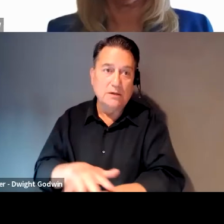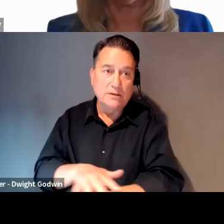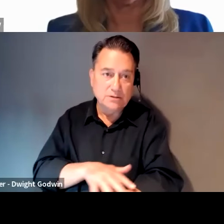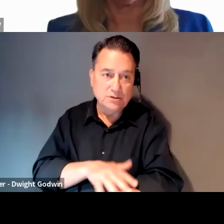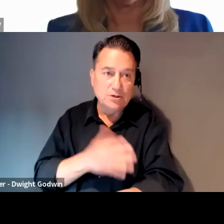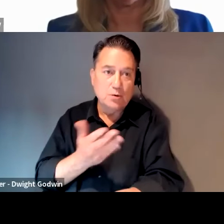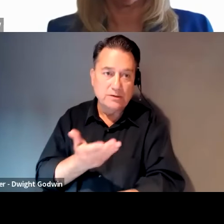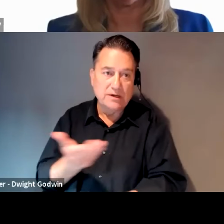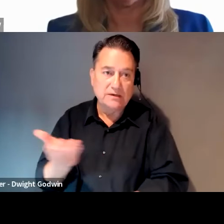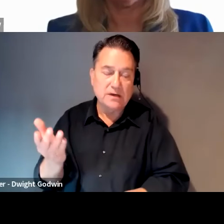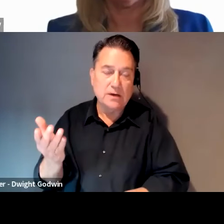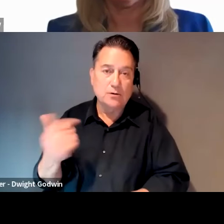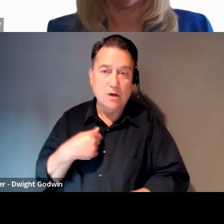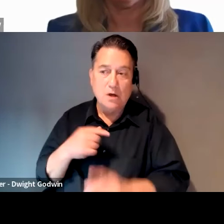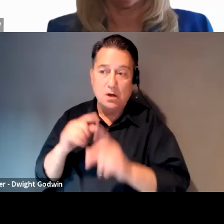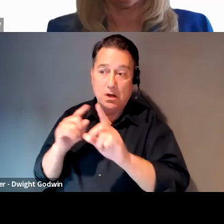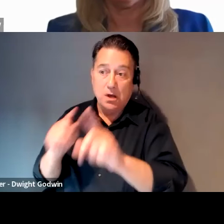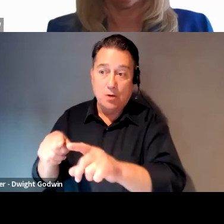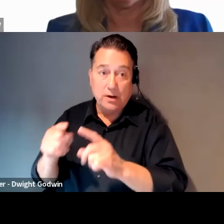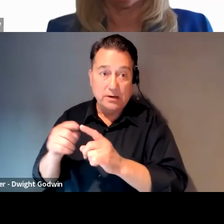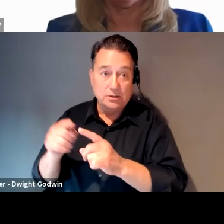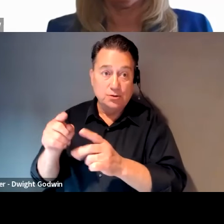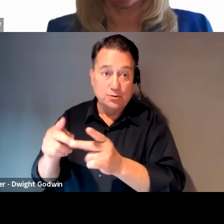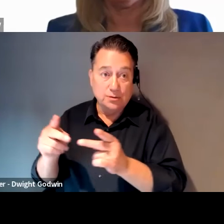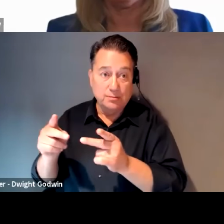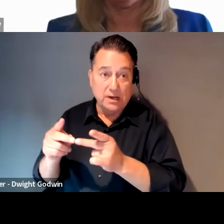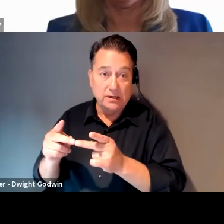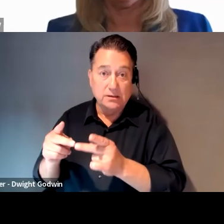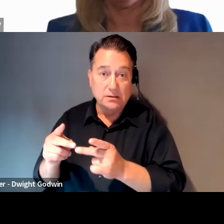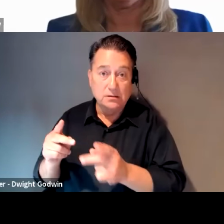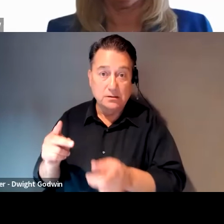So I went over and through a fit with them